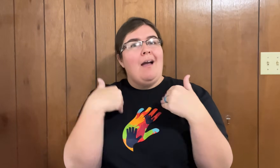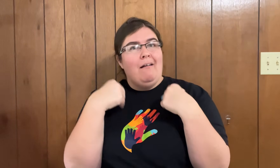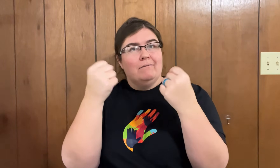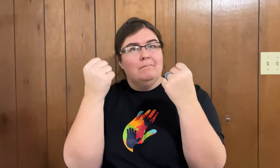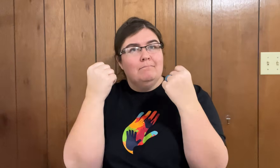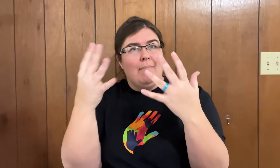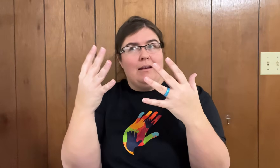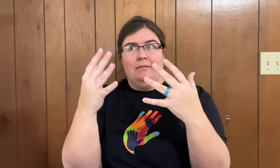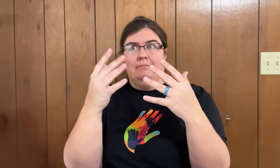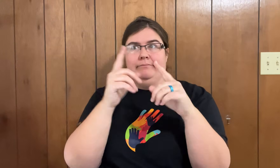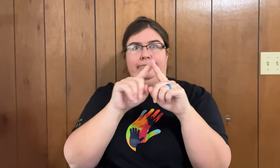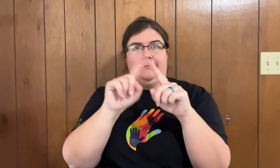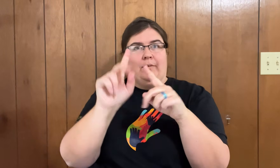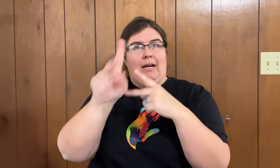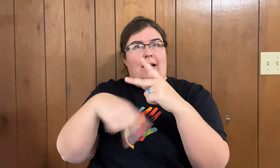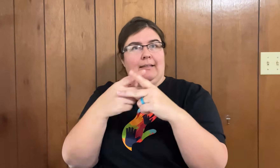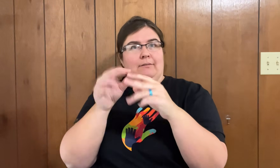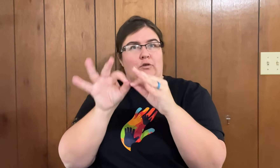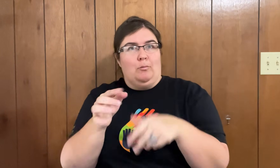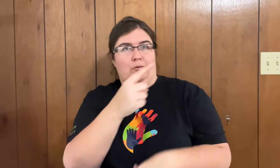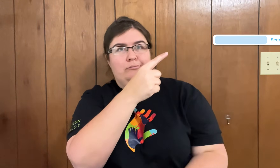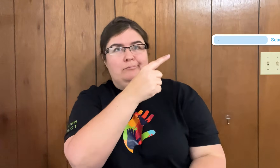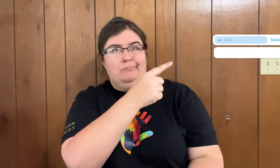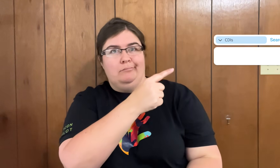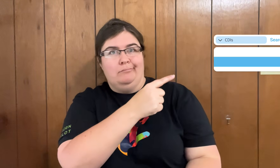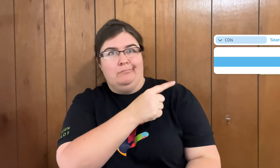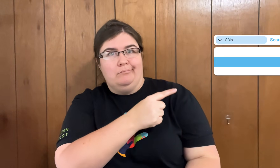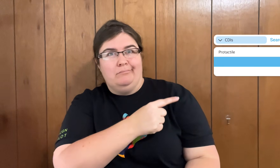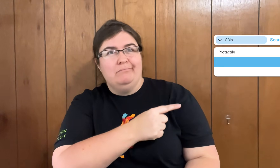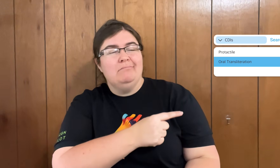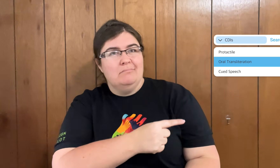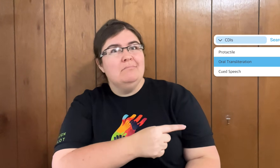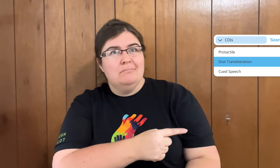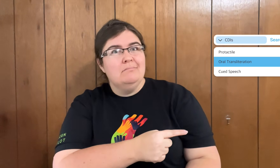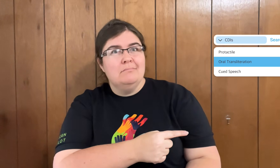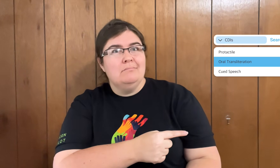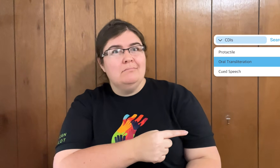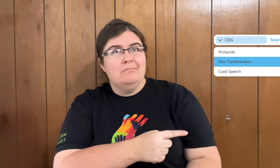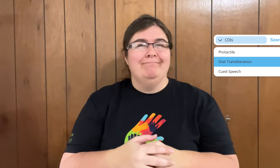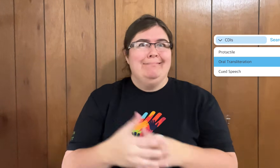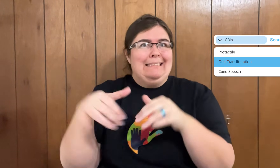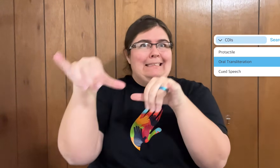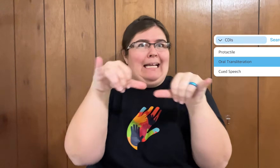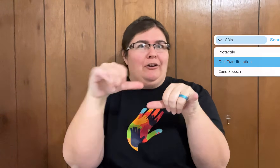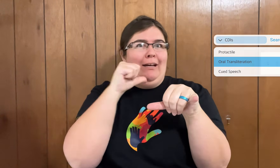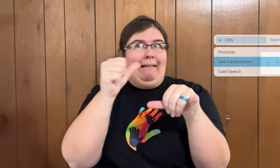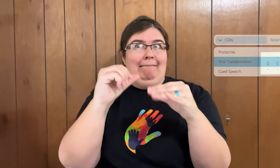But we have many different kinds of interpreters like CDIs, Protactile, Oral Transliteration, Cued Speech Interpreters.